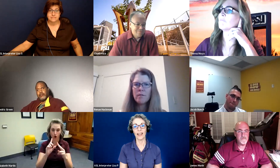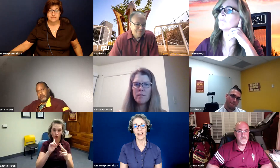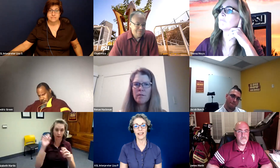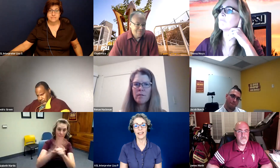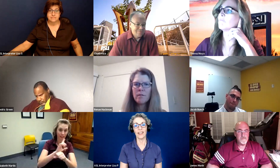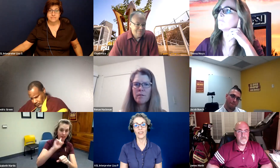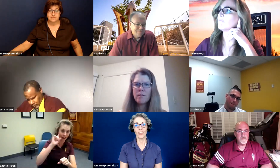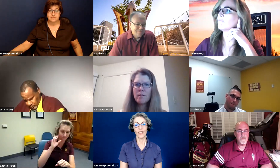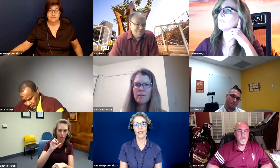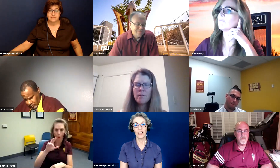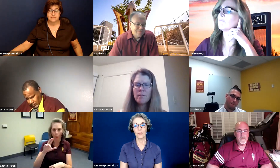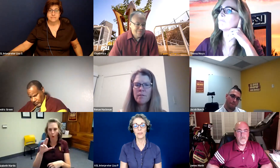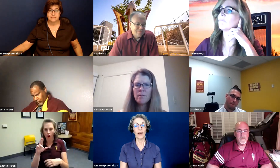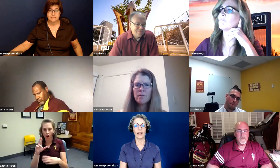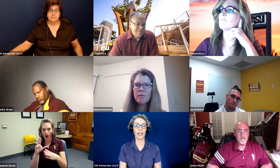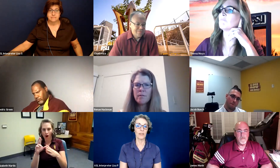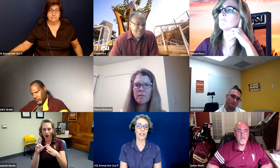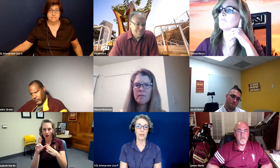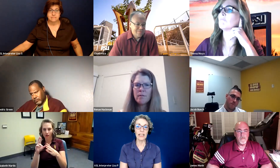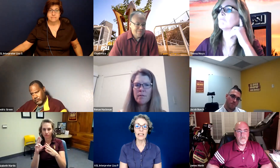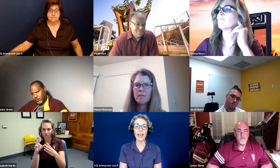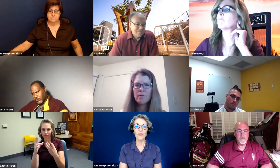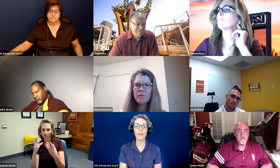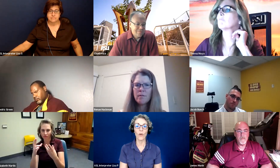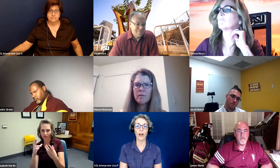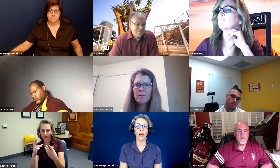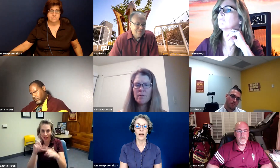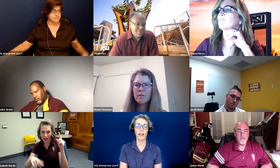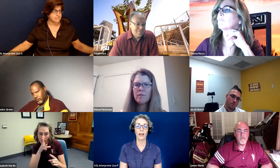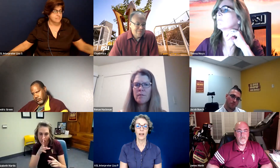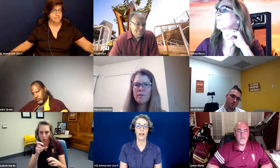and either I was completely deaf or I couldn't talk